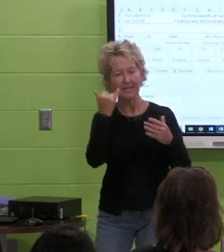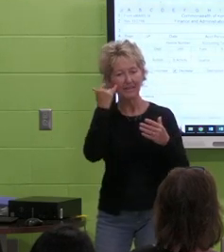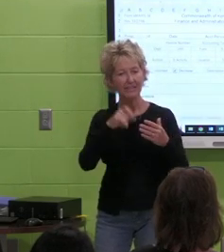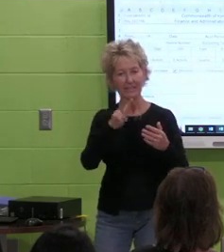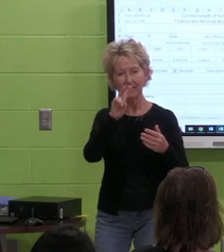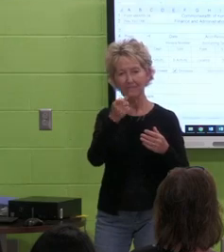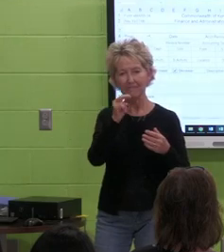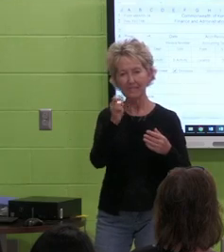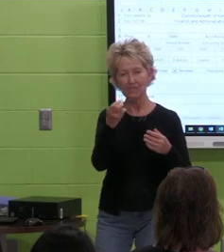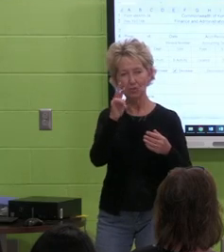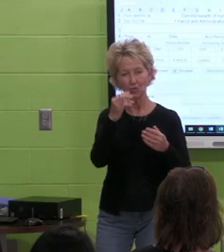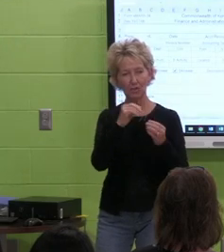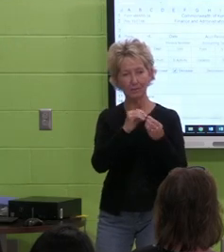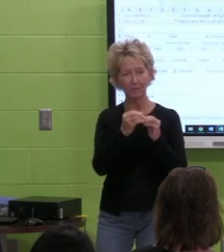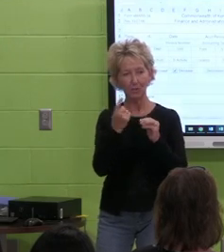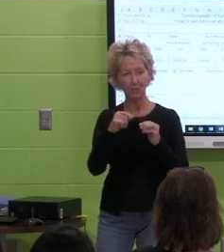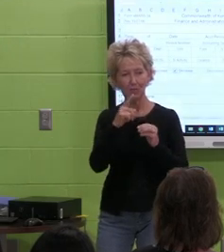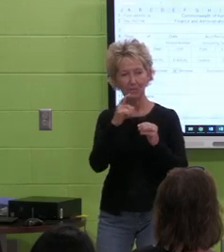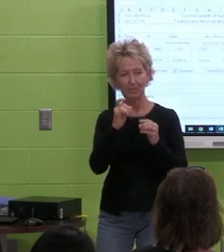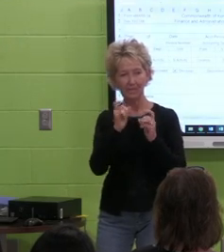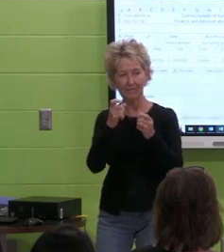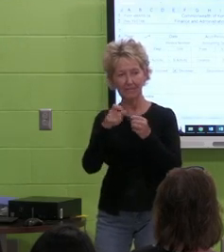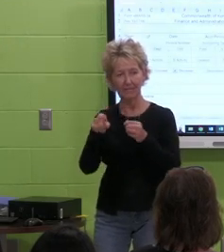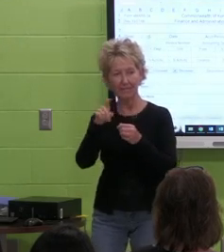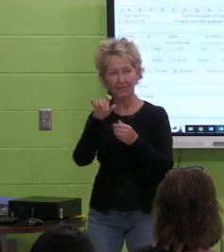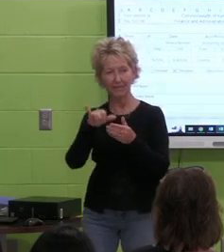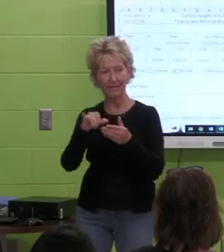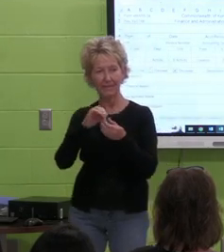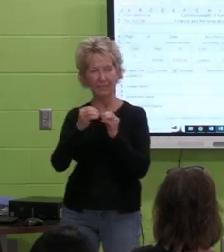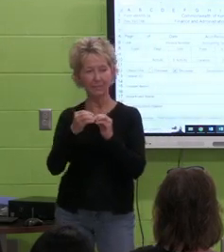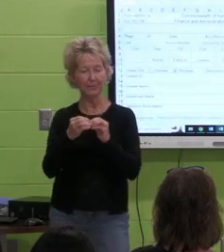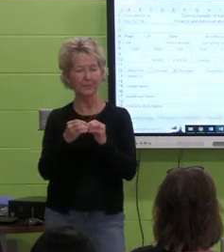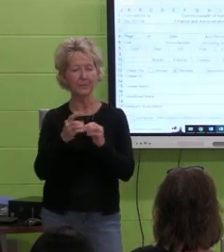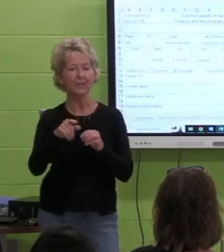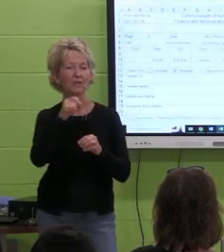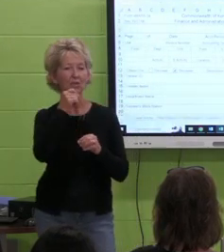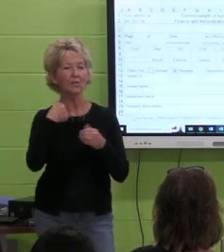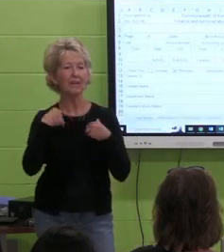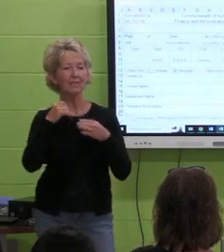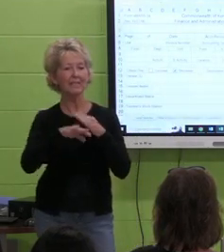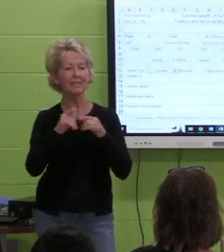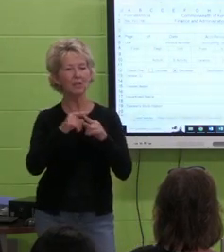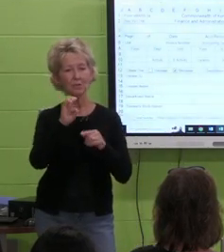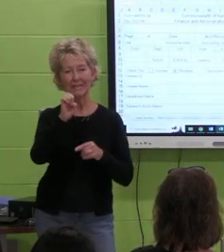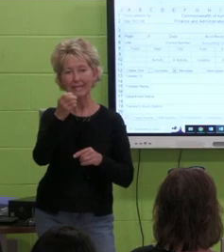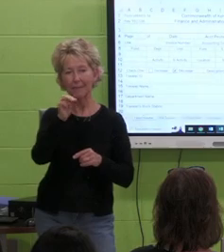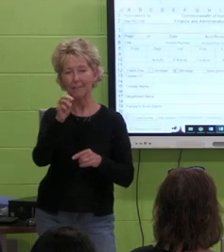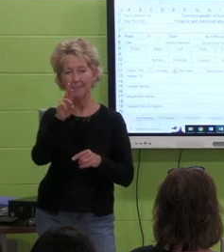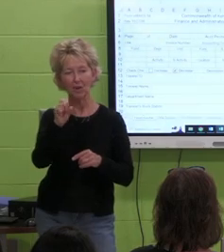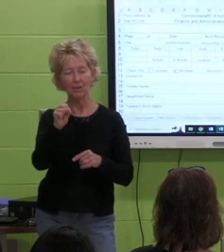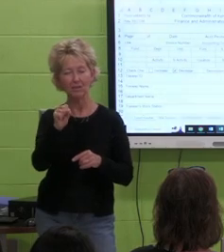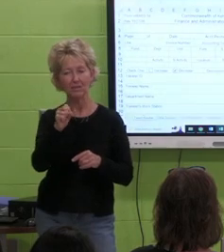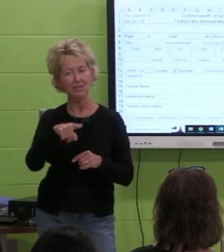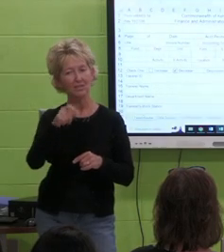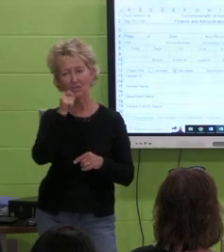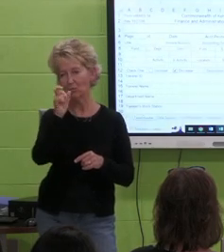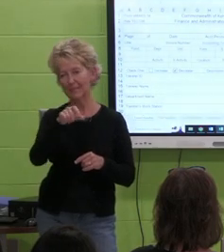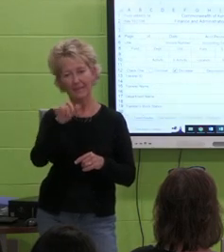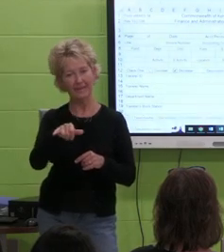number then we'll give them a vendor number so here's the deal you all don't have access to EMARS beacuase we don't want you to have access to EMARS because you don't need access to EMARS